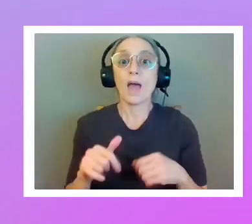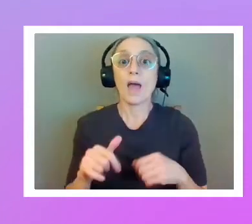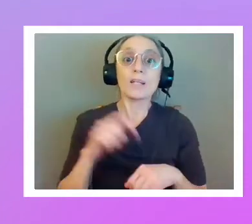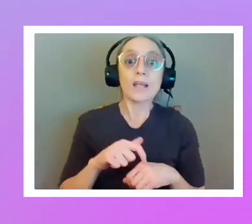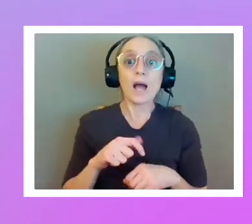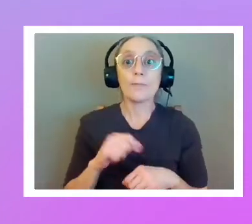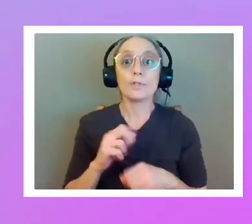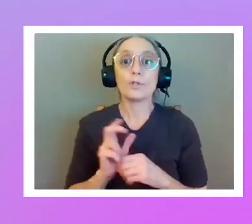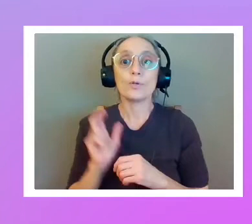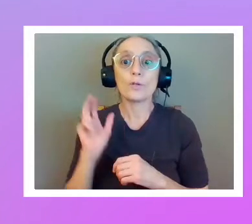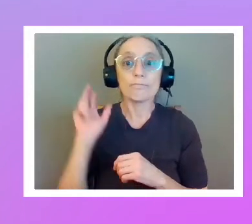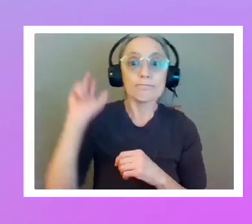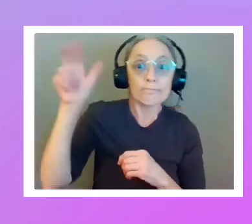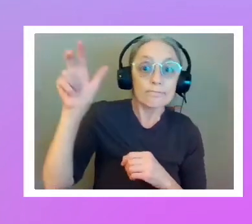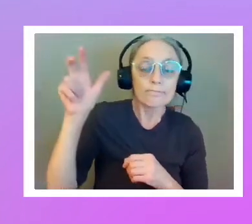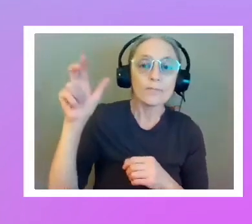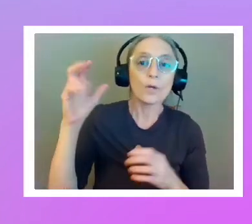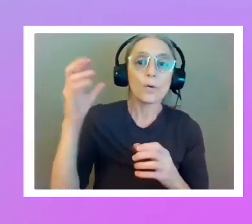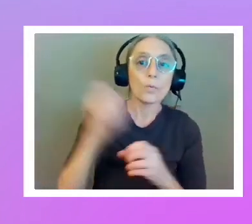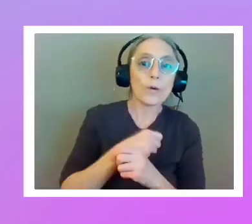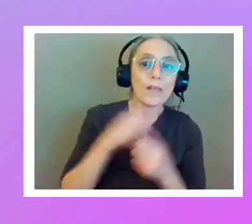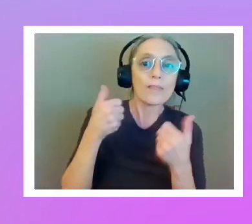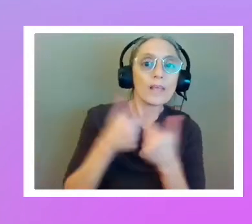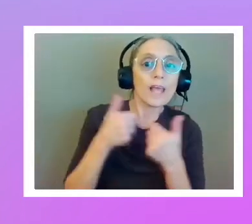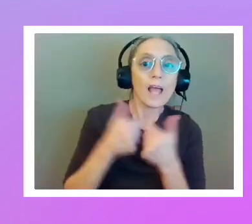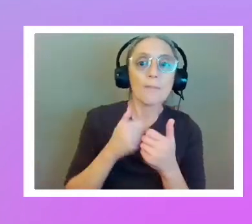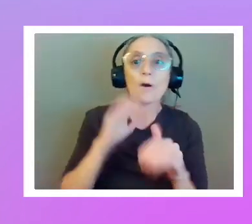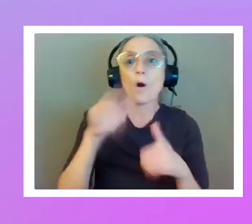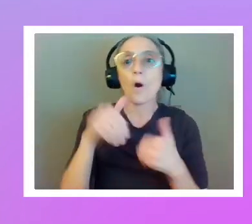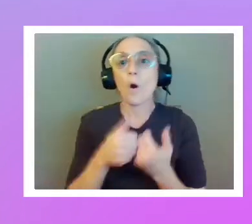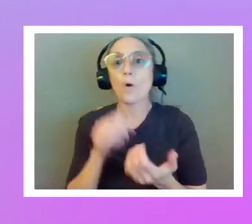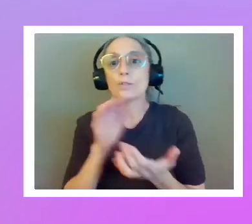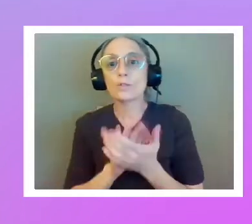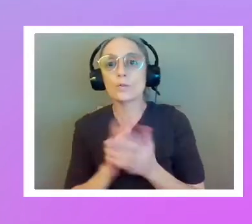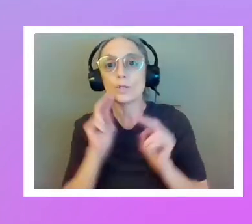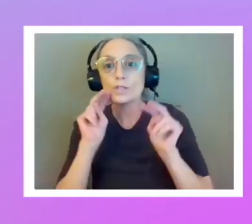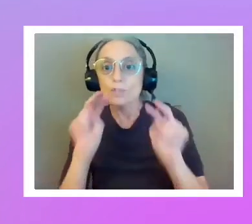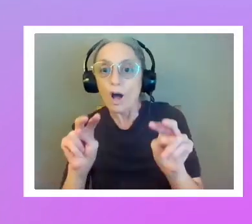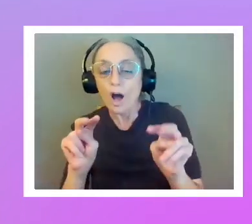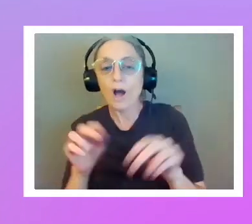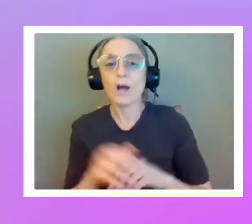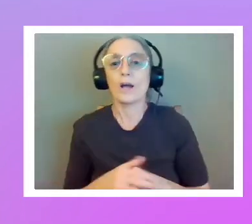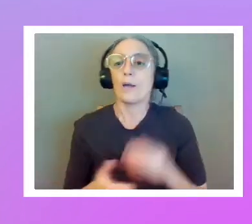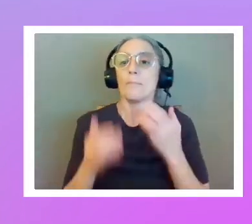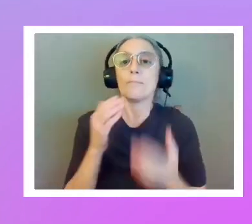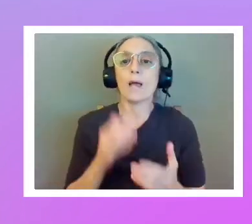in front of the entire school. Or maybe it was that time you finally got that promotion